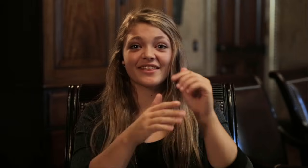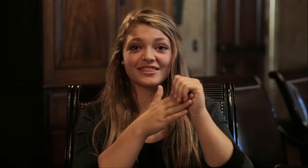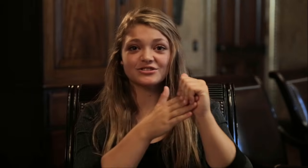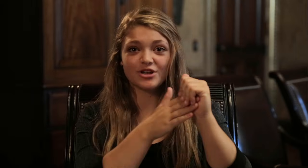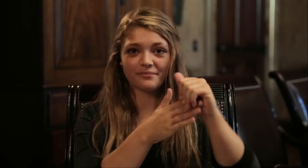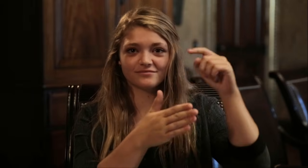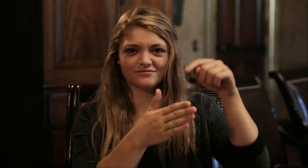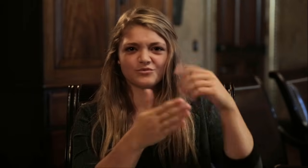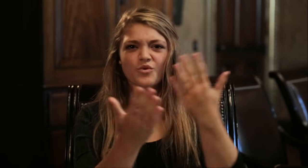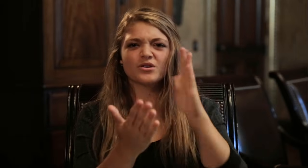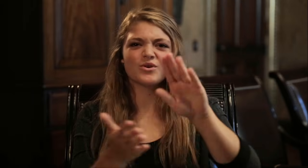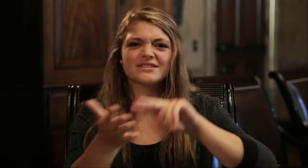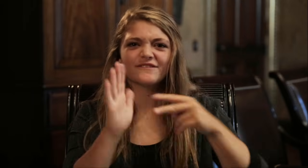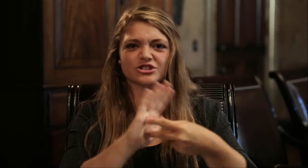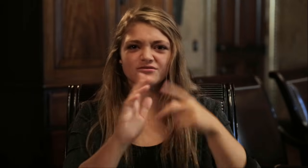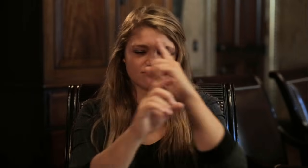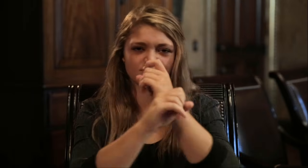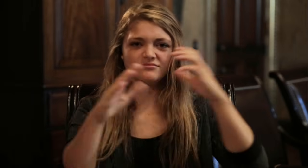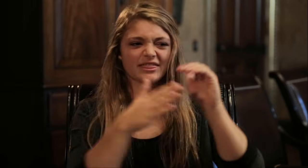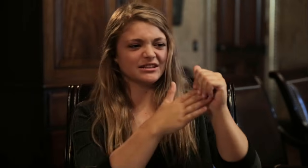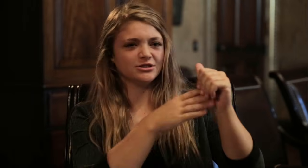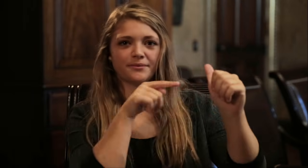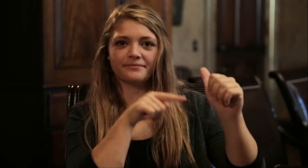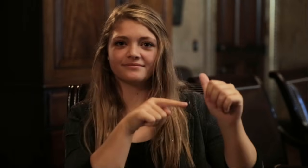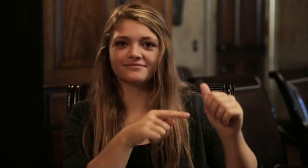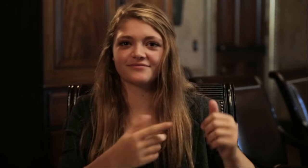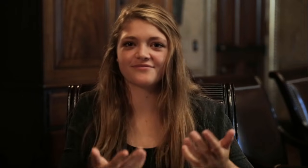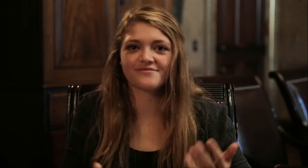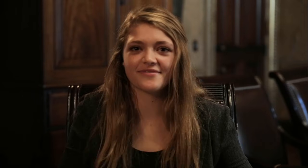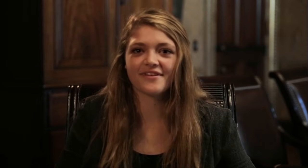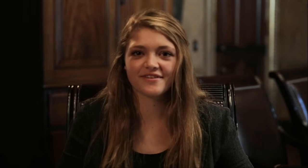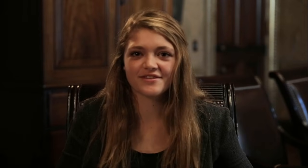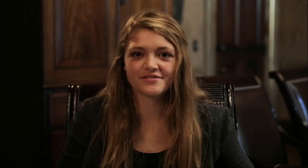Now, let's talk about leadership. What's your definition of leadership?